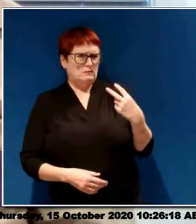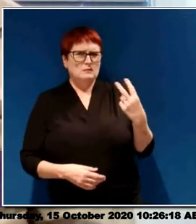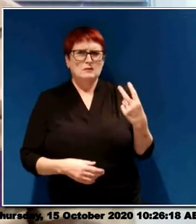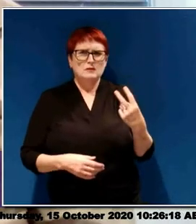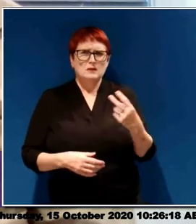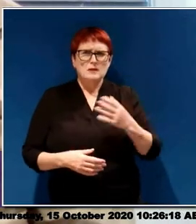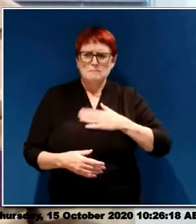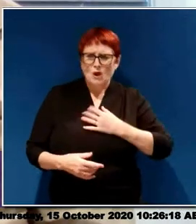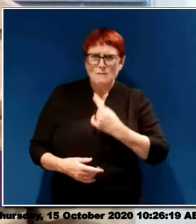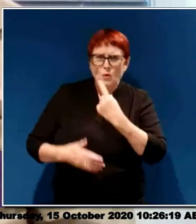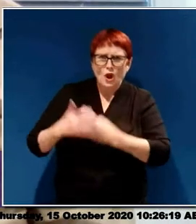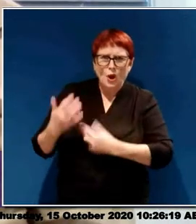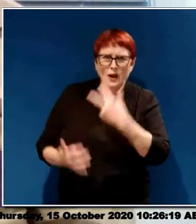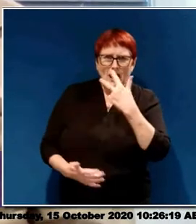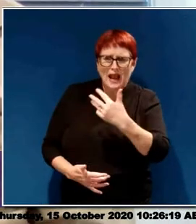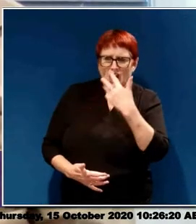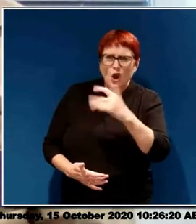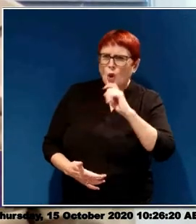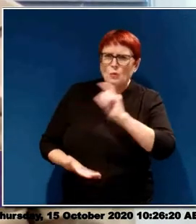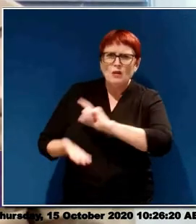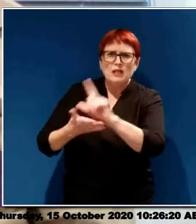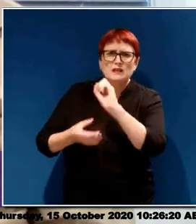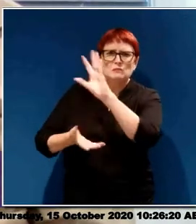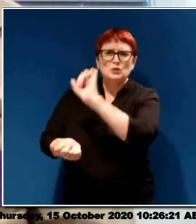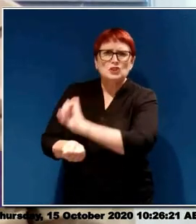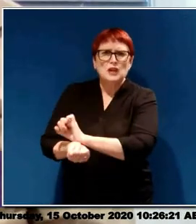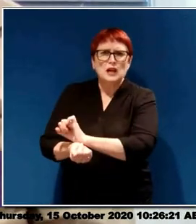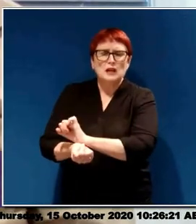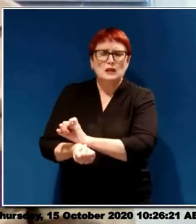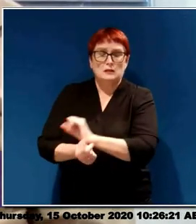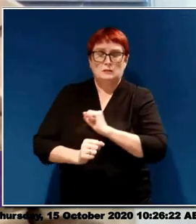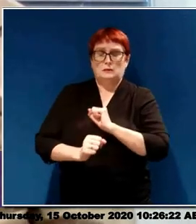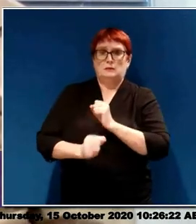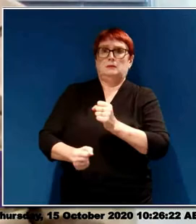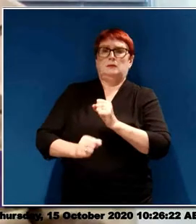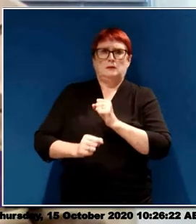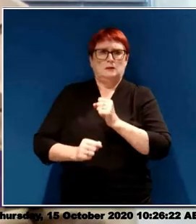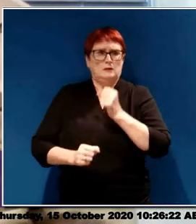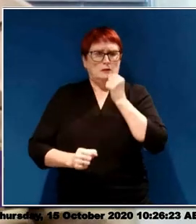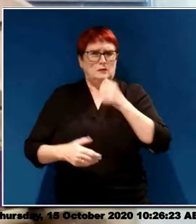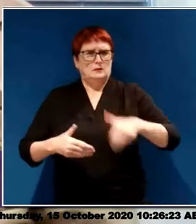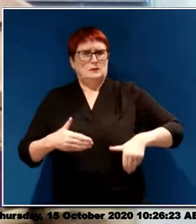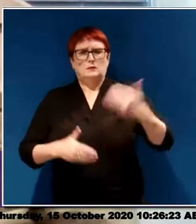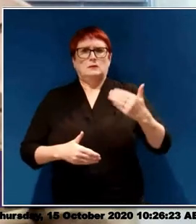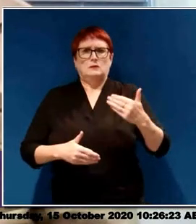in jail which is quite a bit of a strong statement, I thought. Yeah.